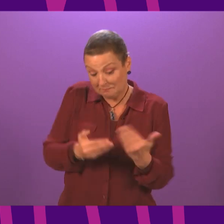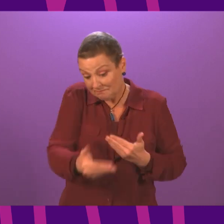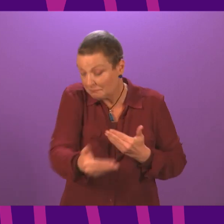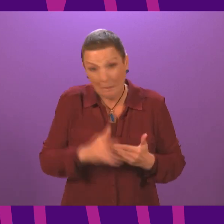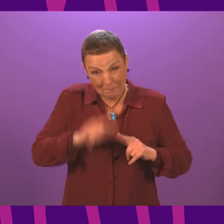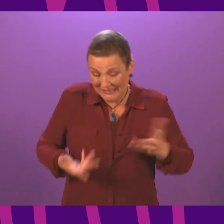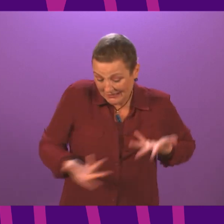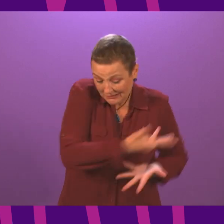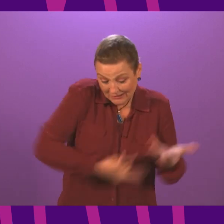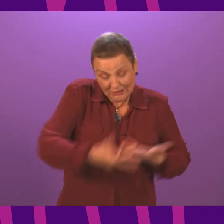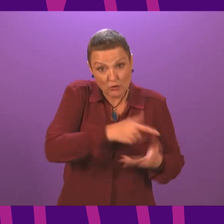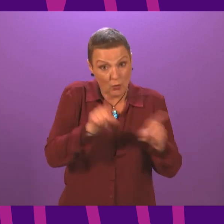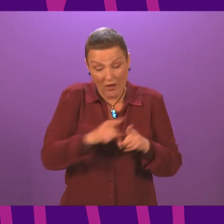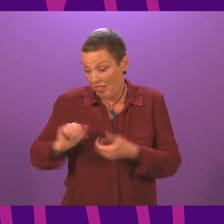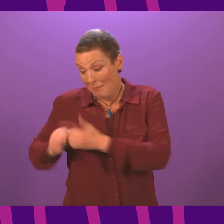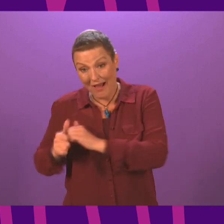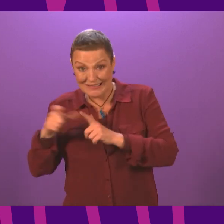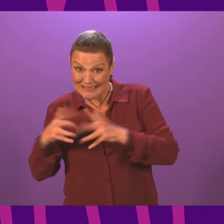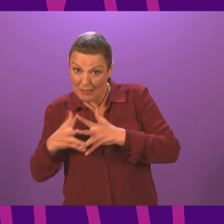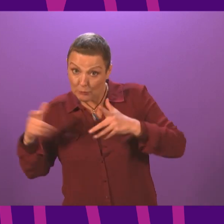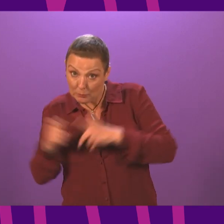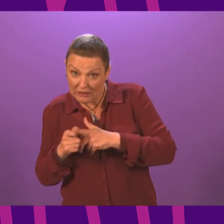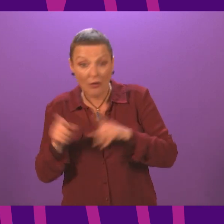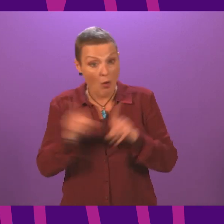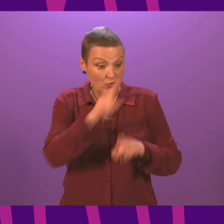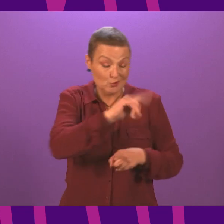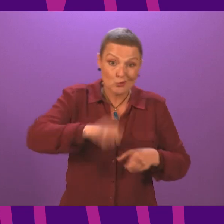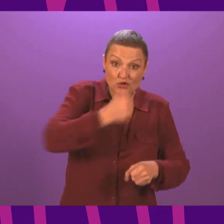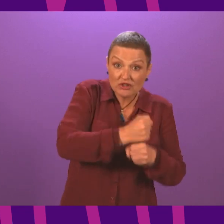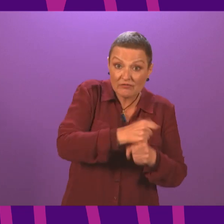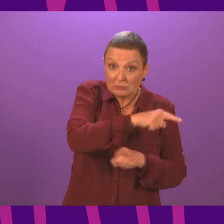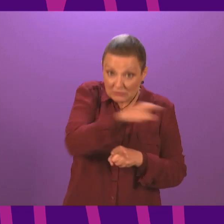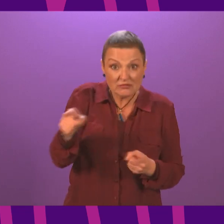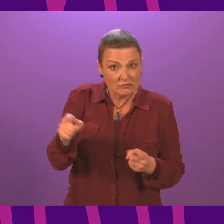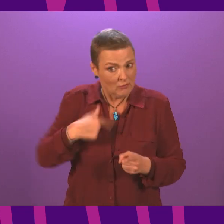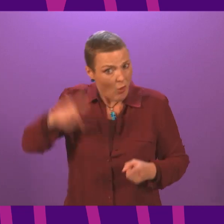Government and the agency but with our partners, very much including the DWP.